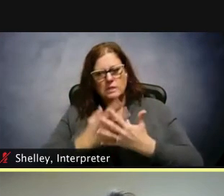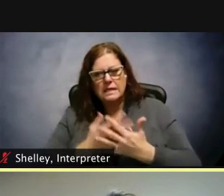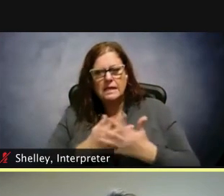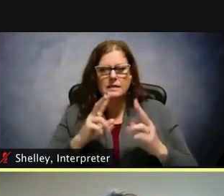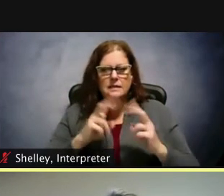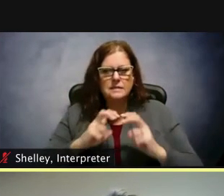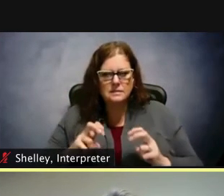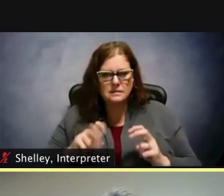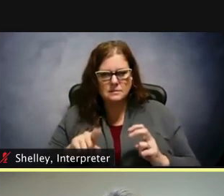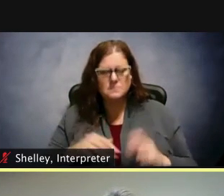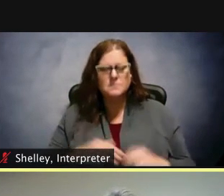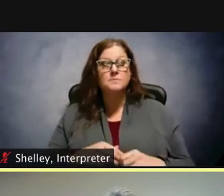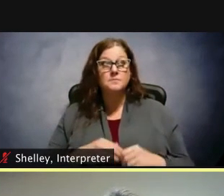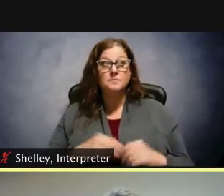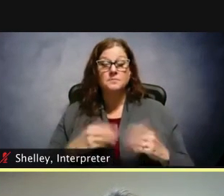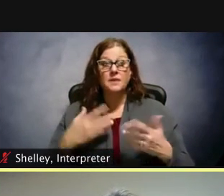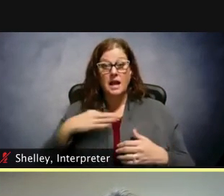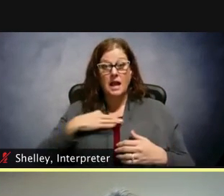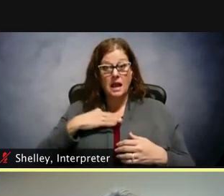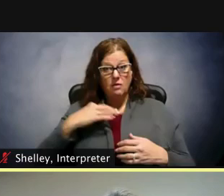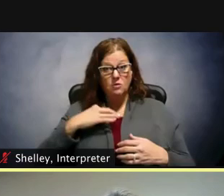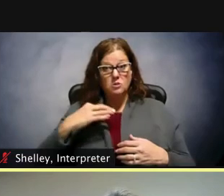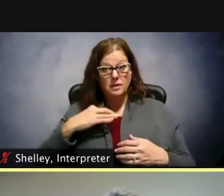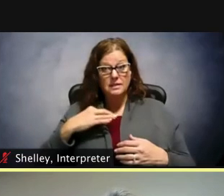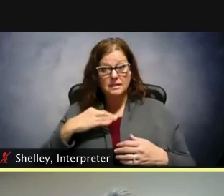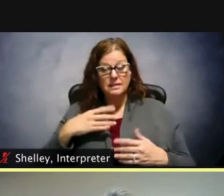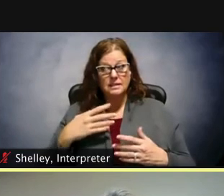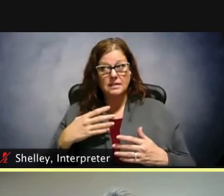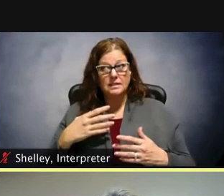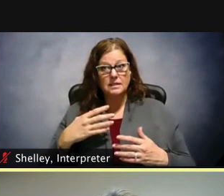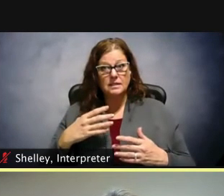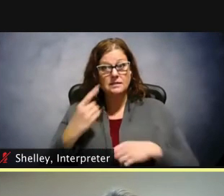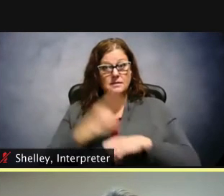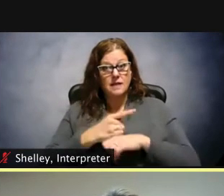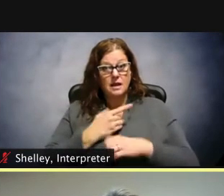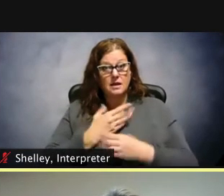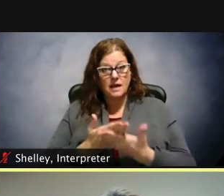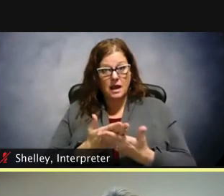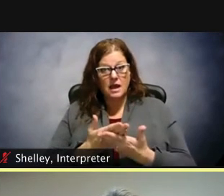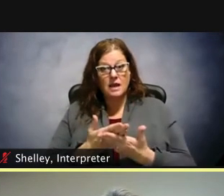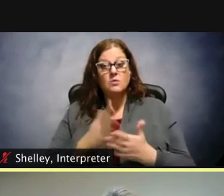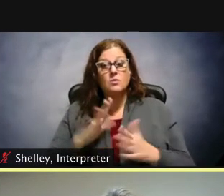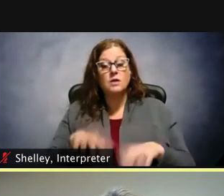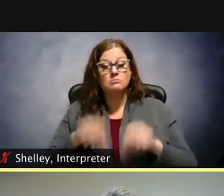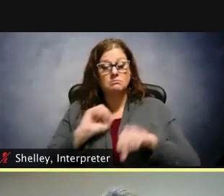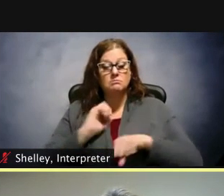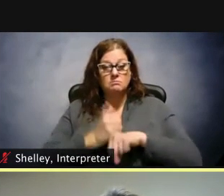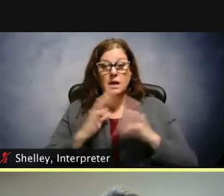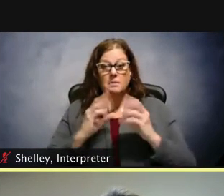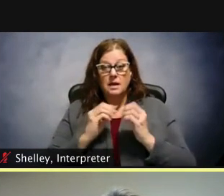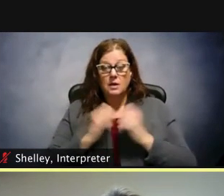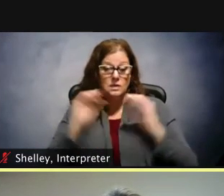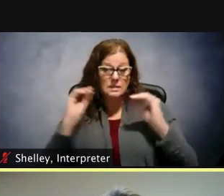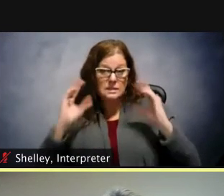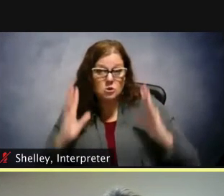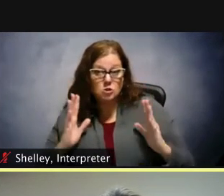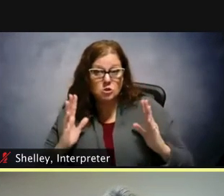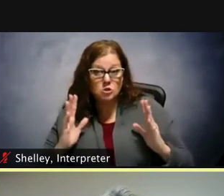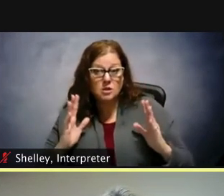Once the eligibility day came and we were having the meeting with the teacher and with the parents.